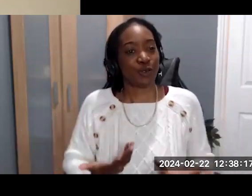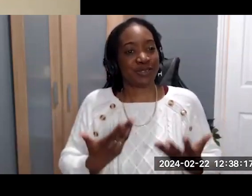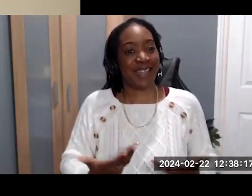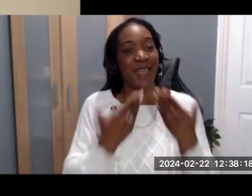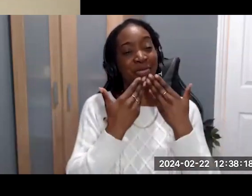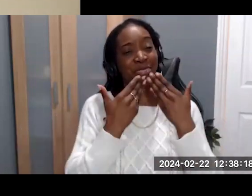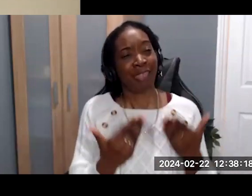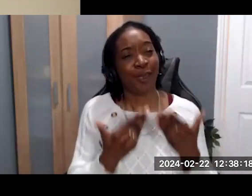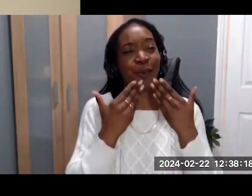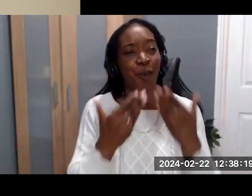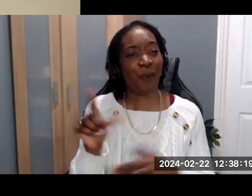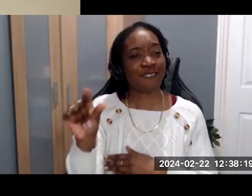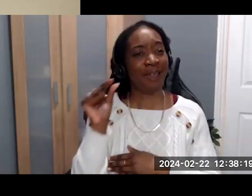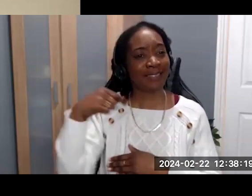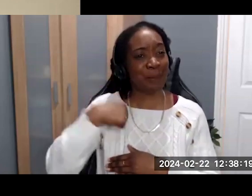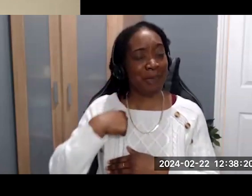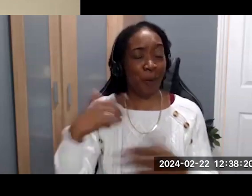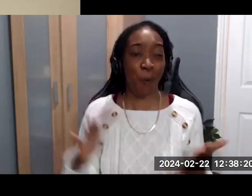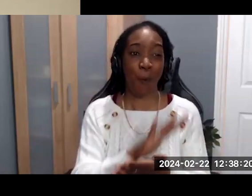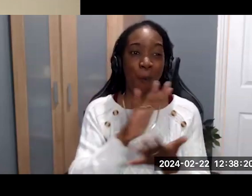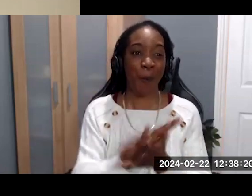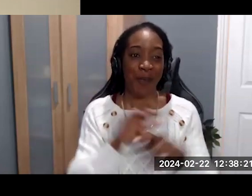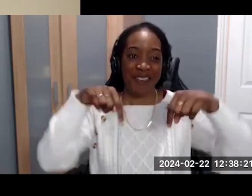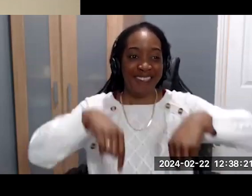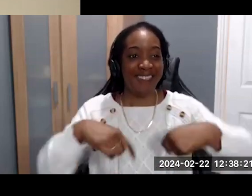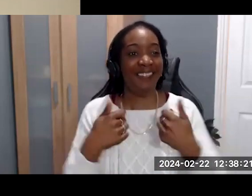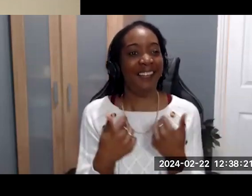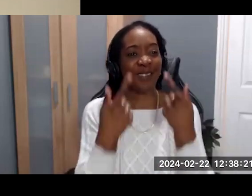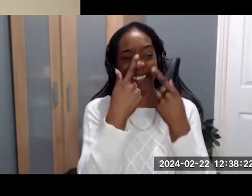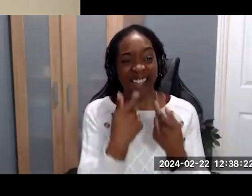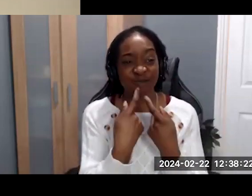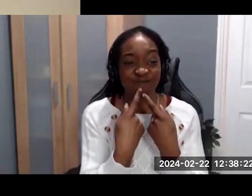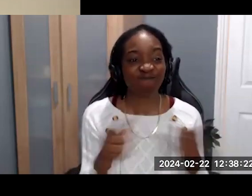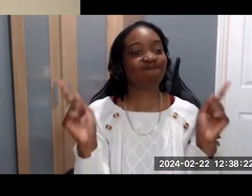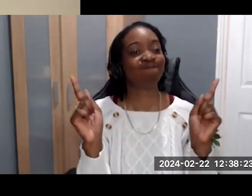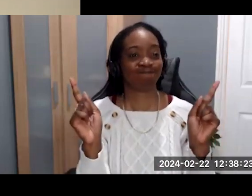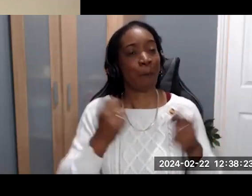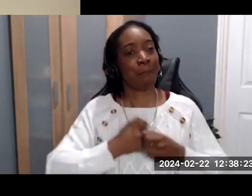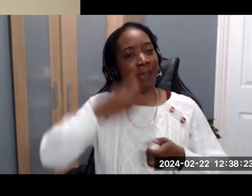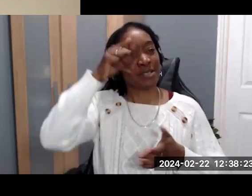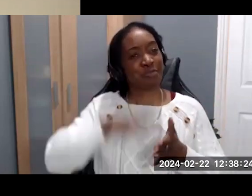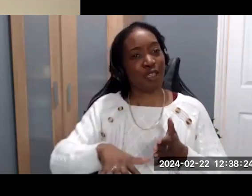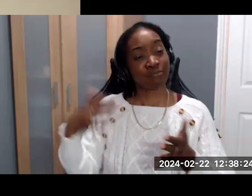for inviting me I'm very pleased to be here to tell you about my experience which took place